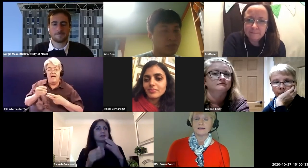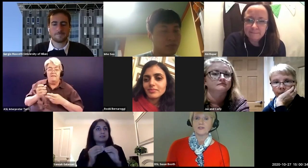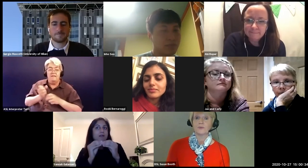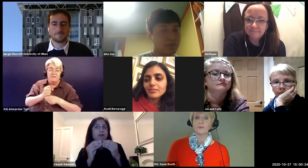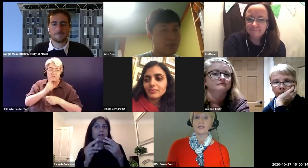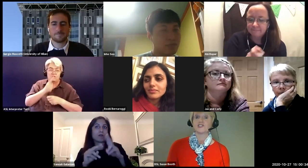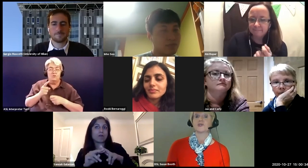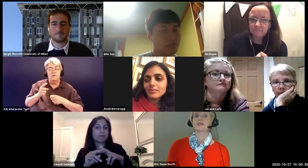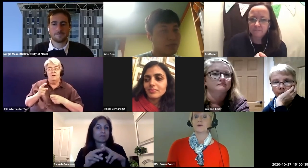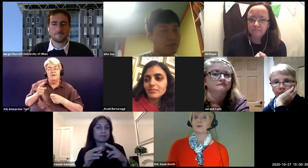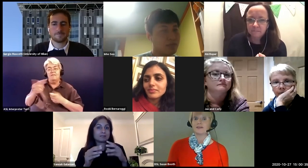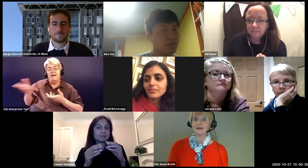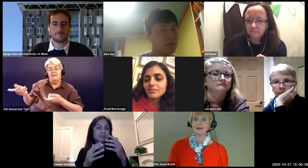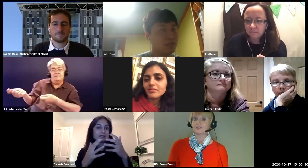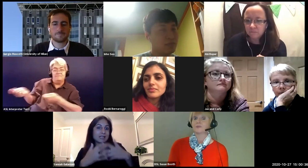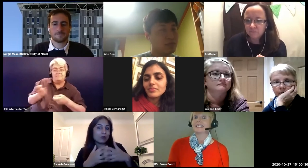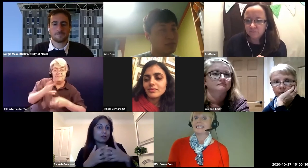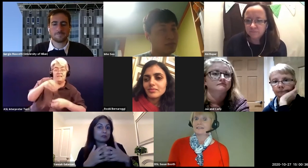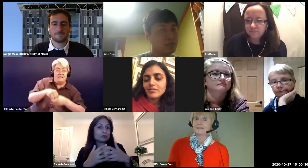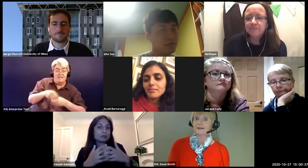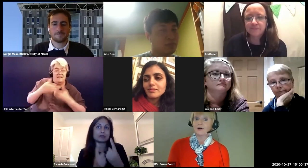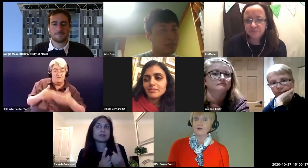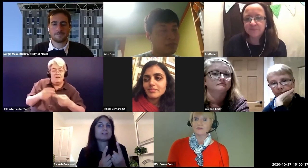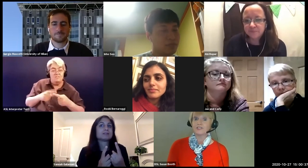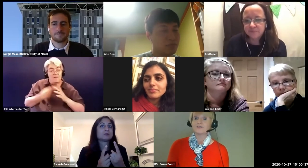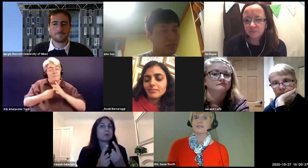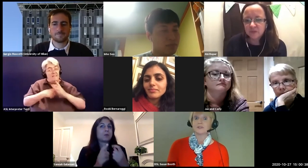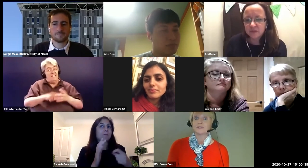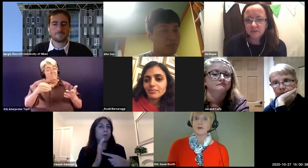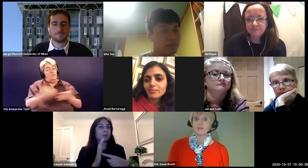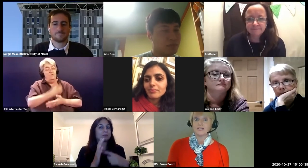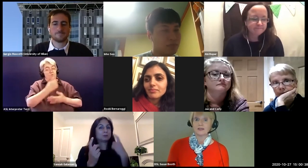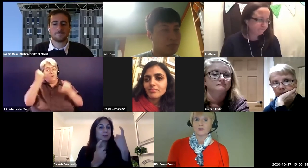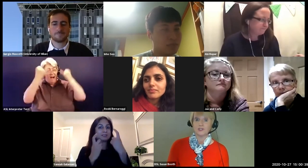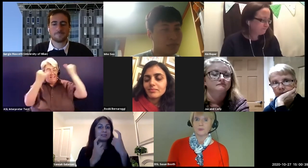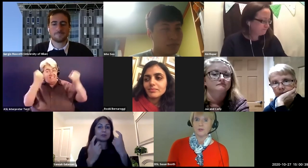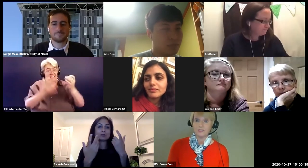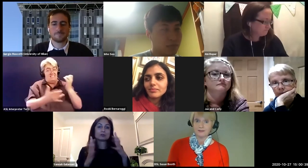so ensuring that we're there at the beginning of the development of a technological product